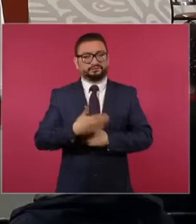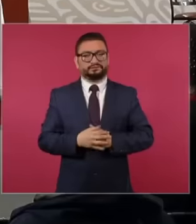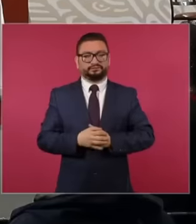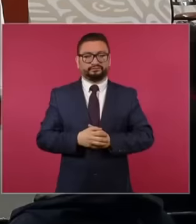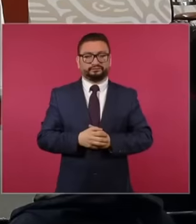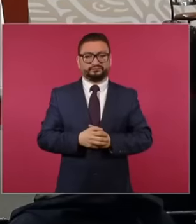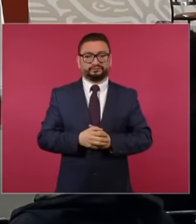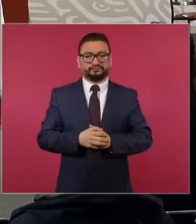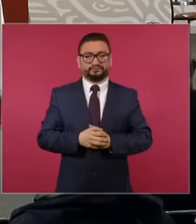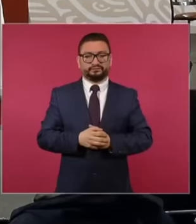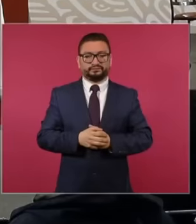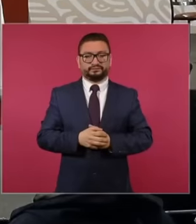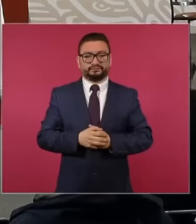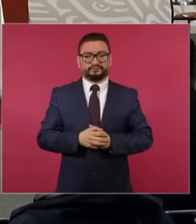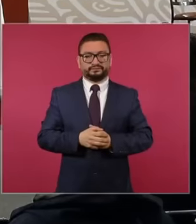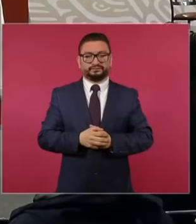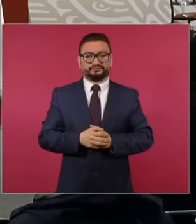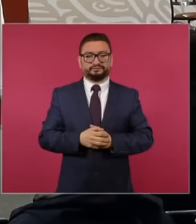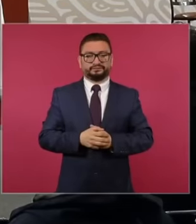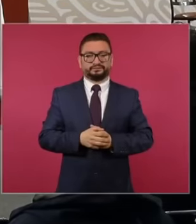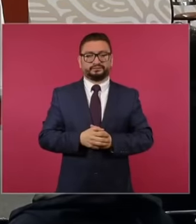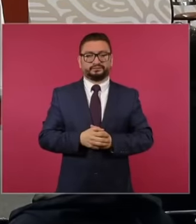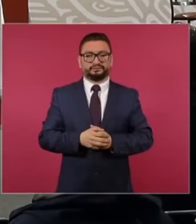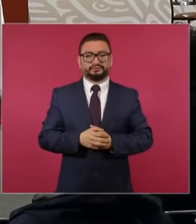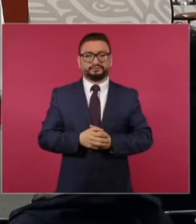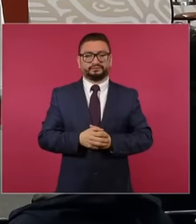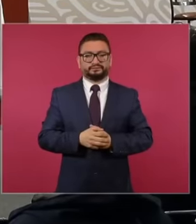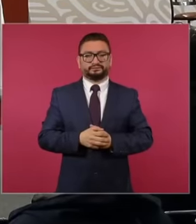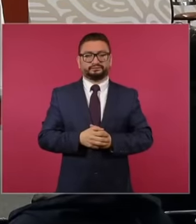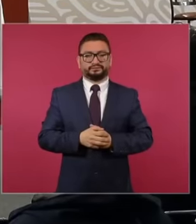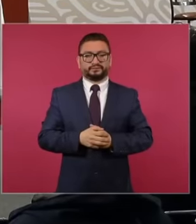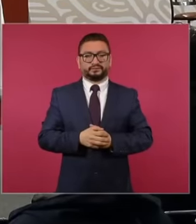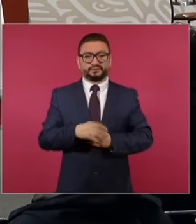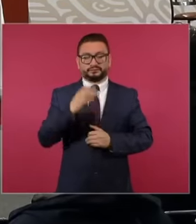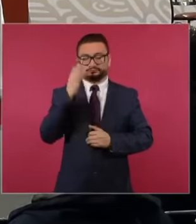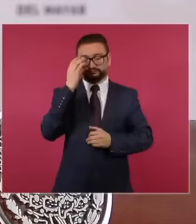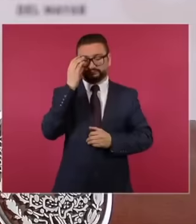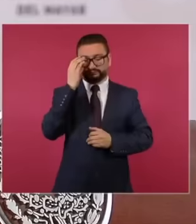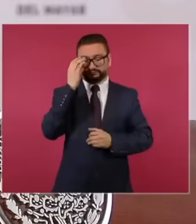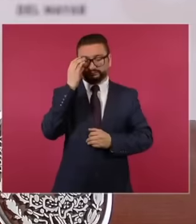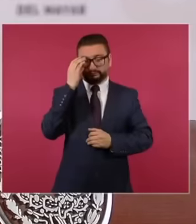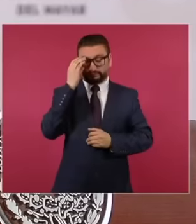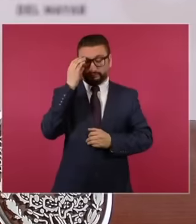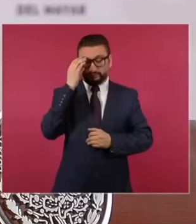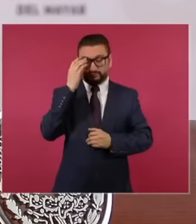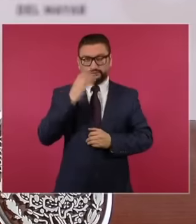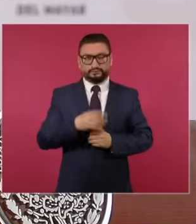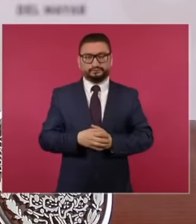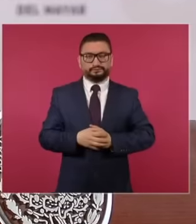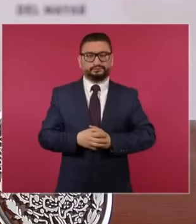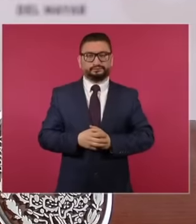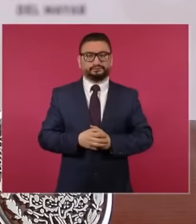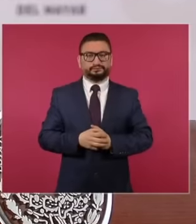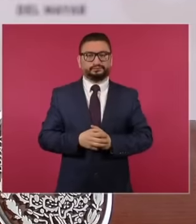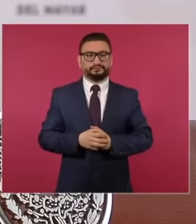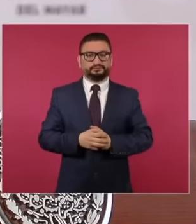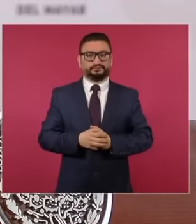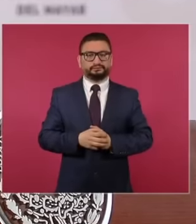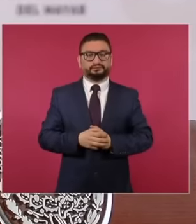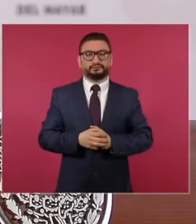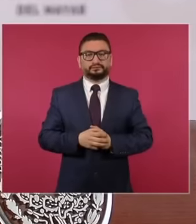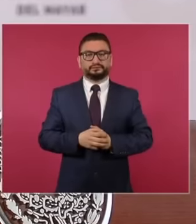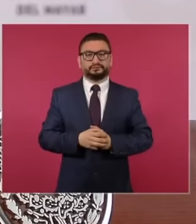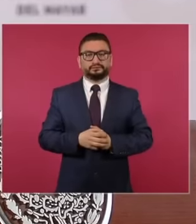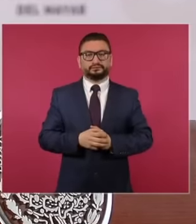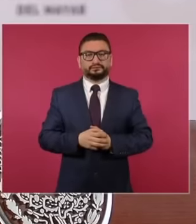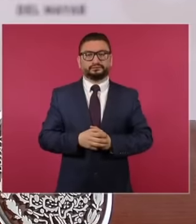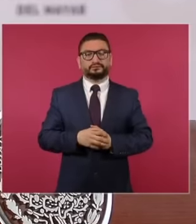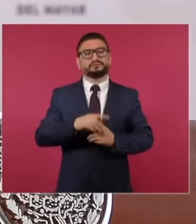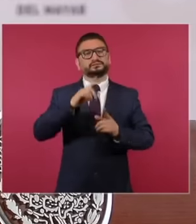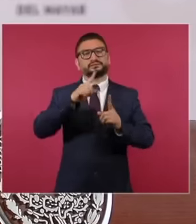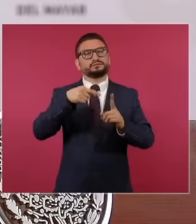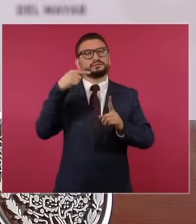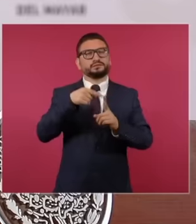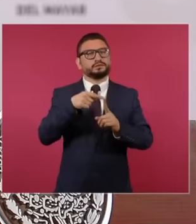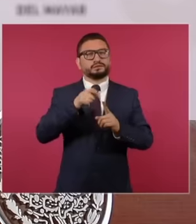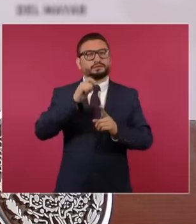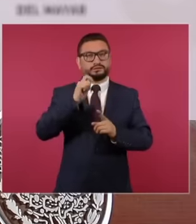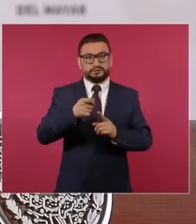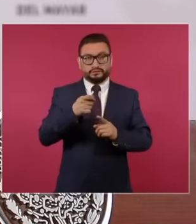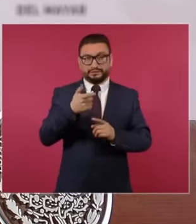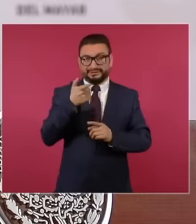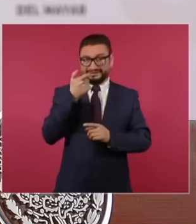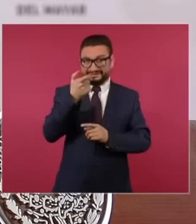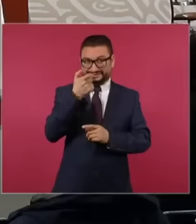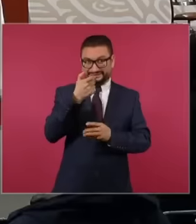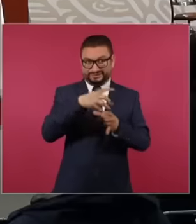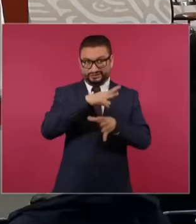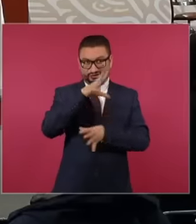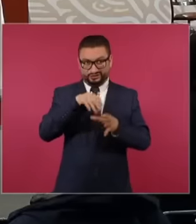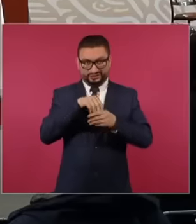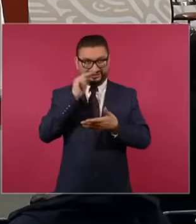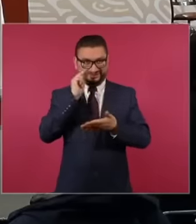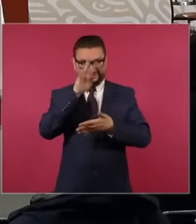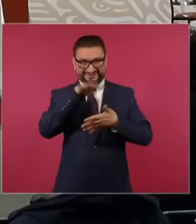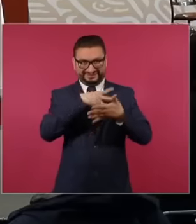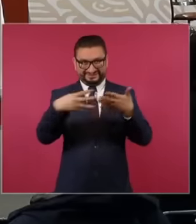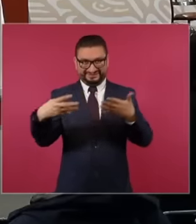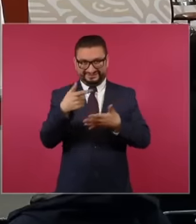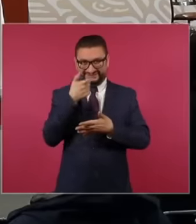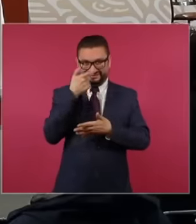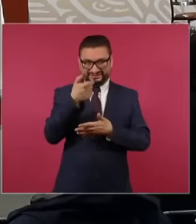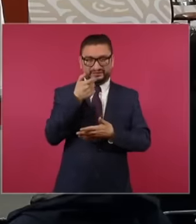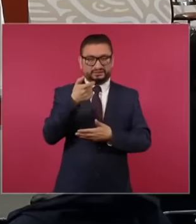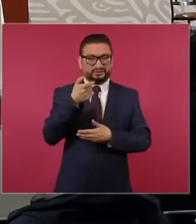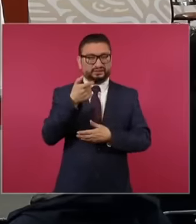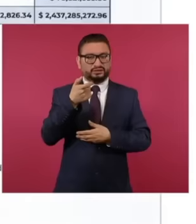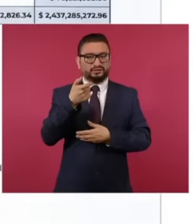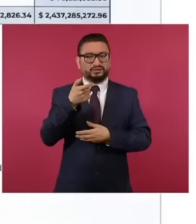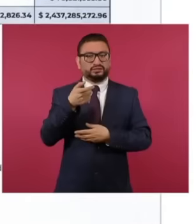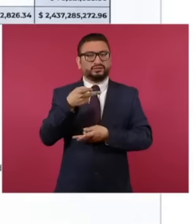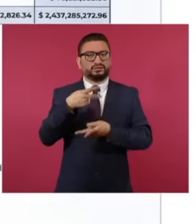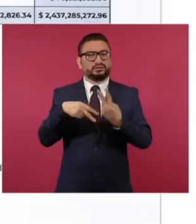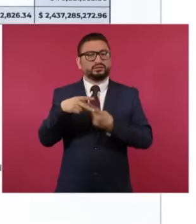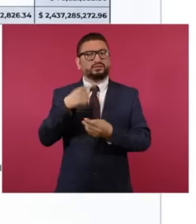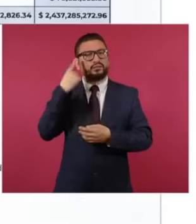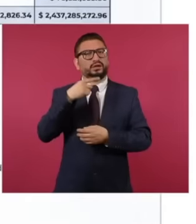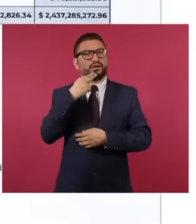the point is that all this money that we saw there that comes from we already know what it is used for